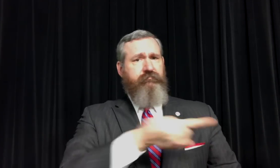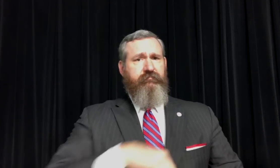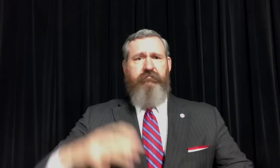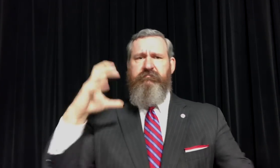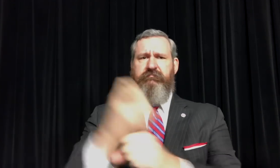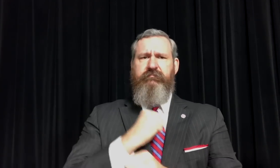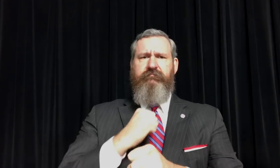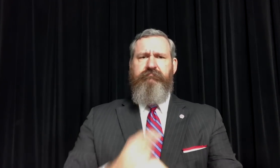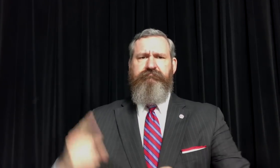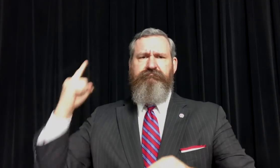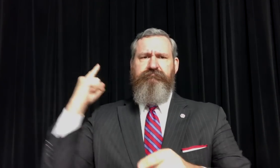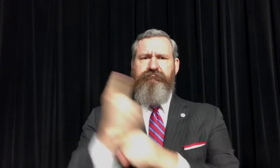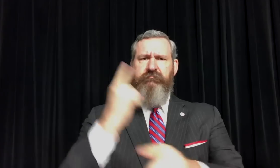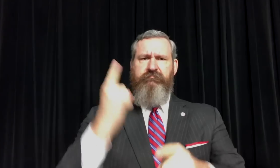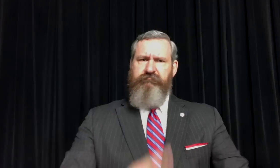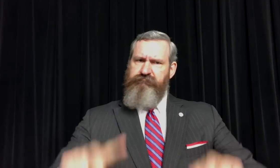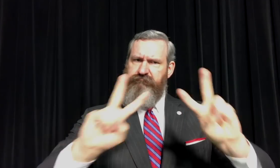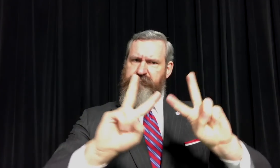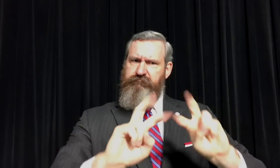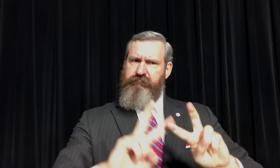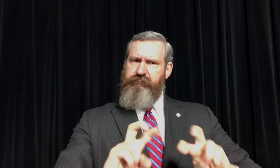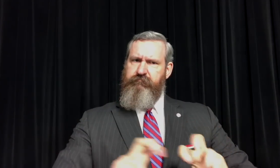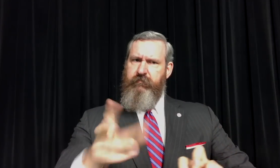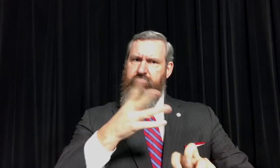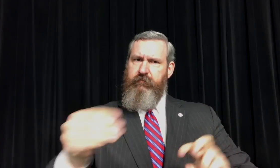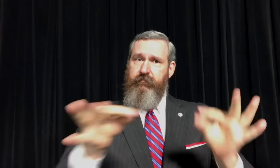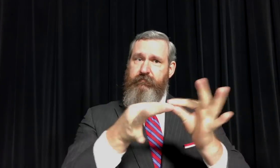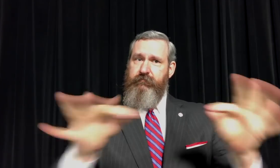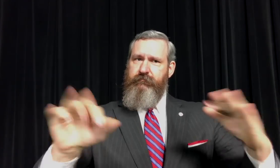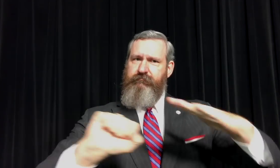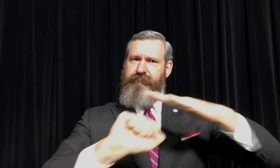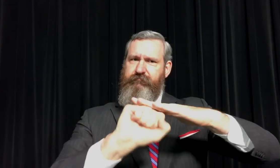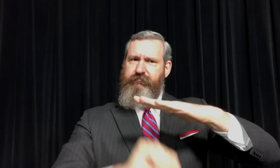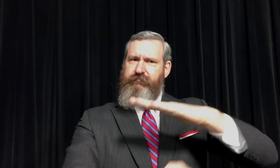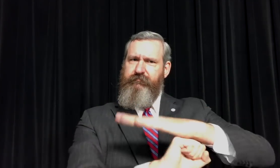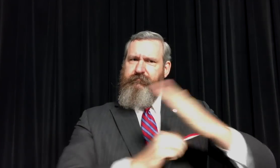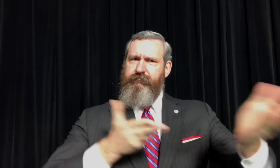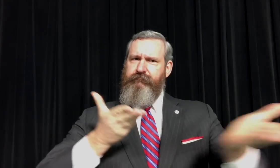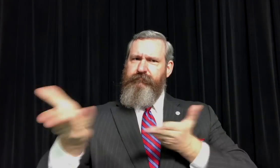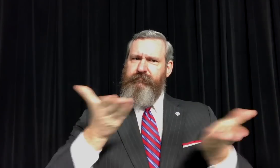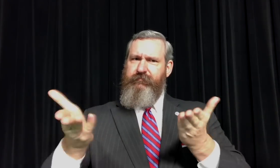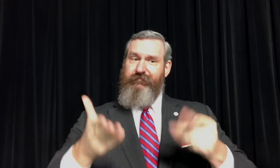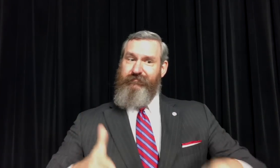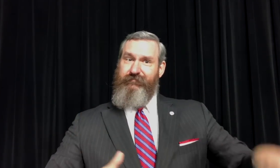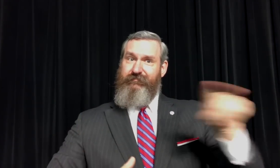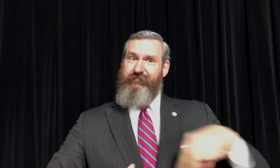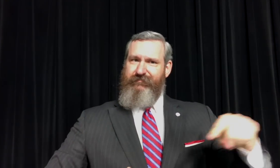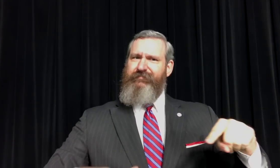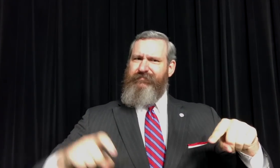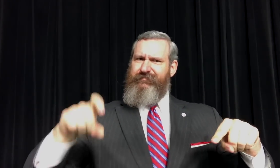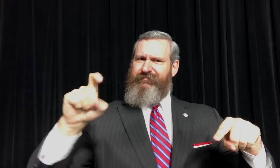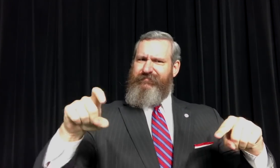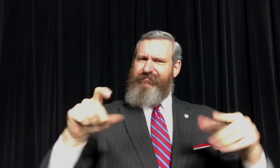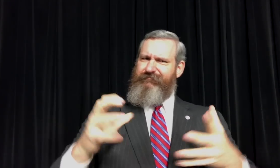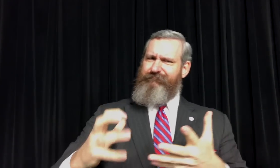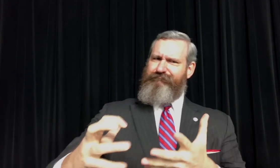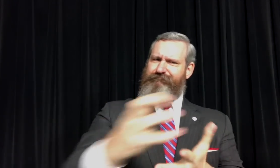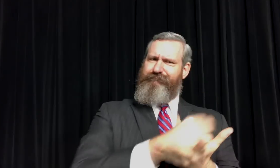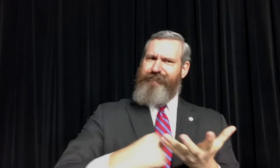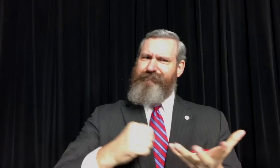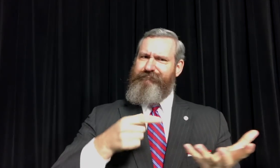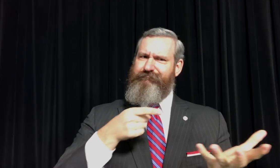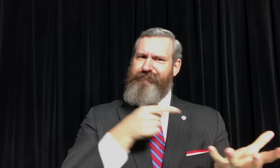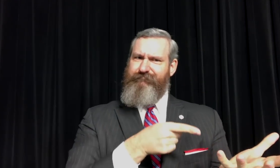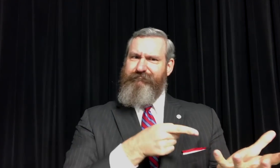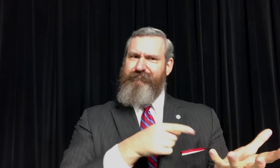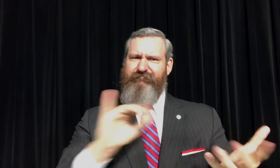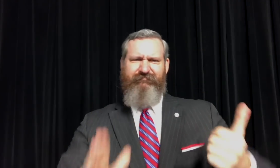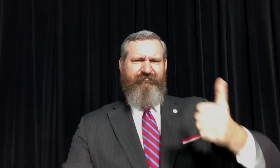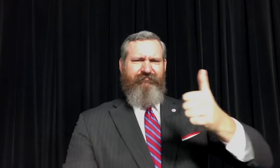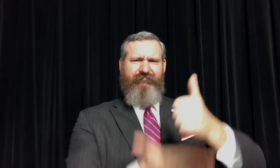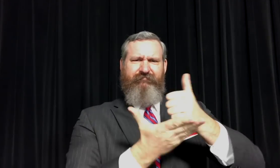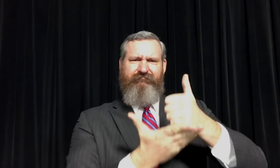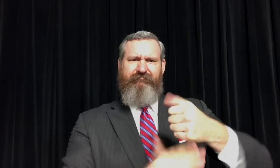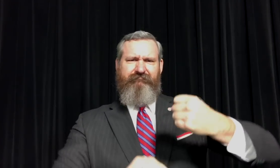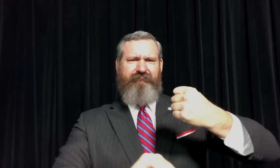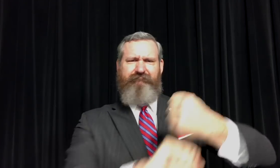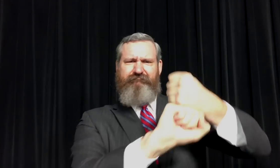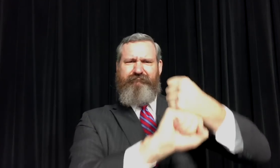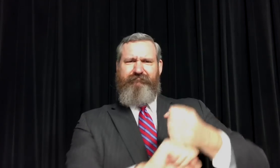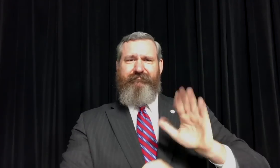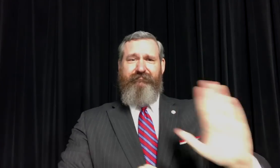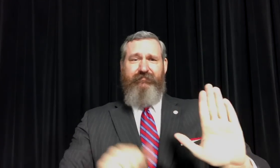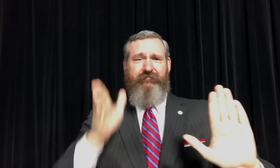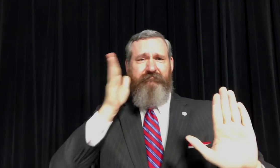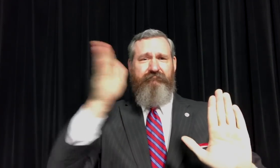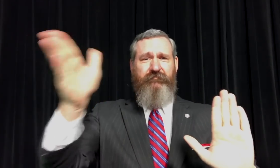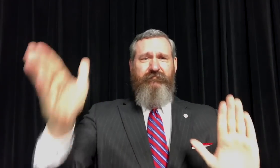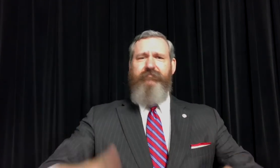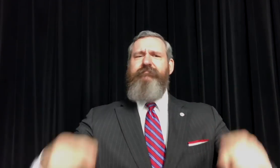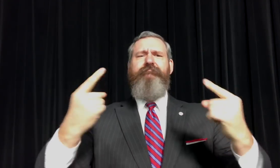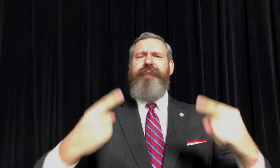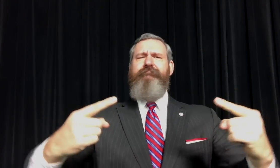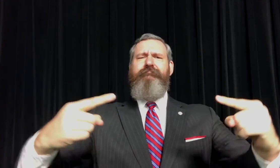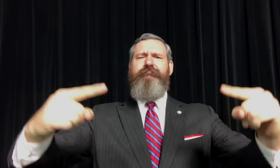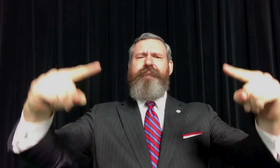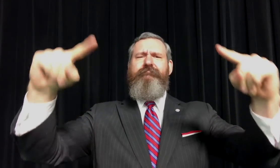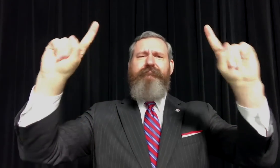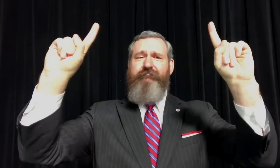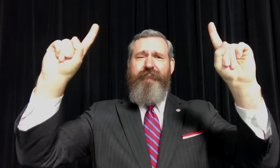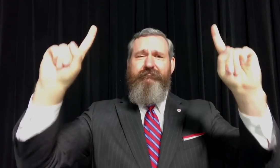receive the appropriate assessments and language-based services that they deserve and need to achieve their full potential.